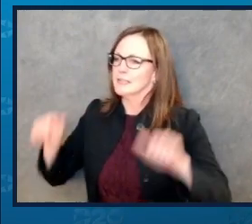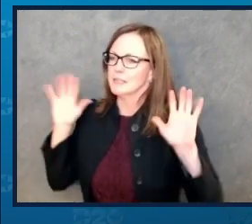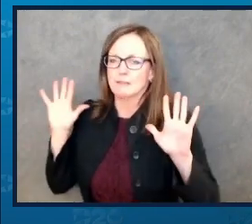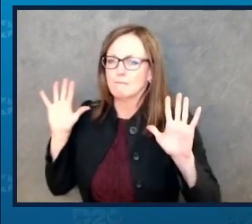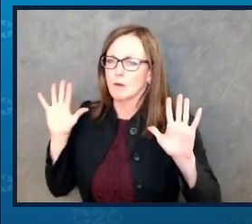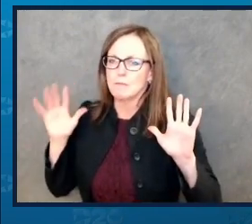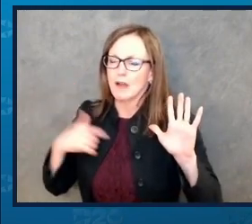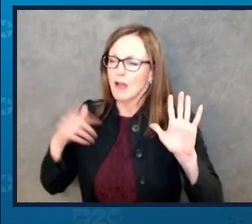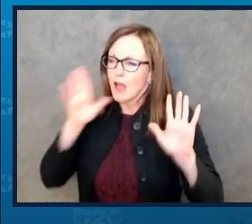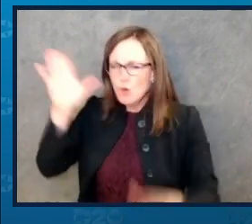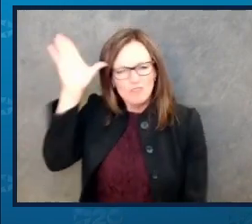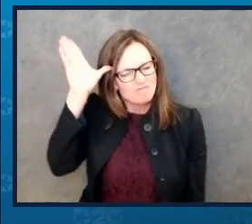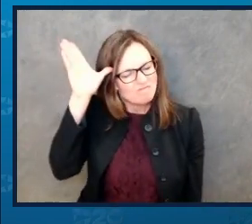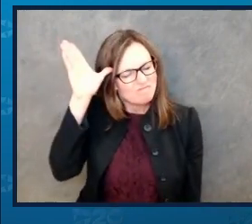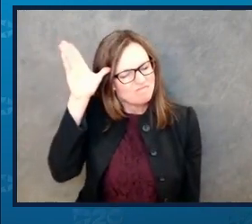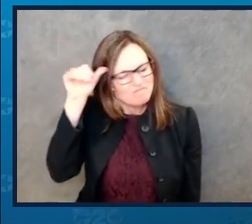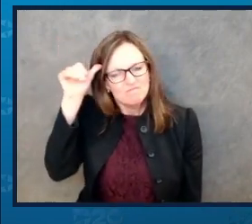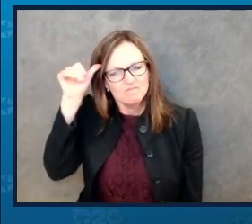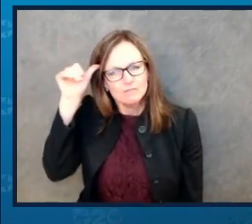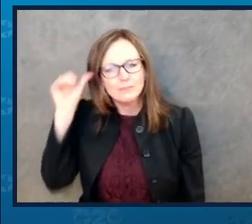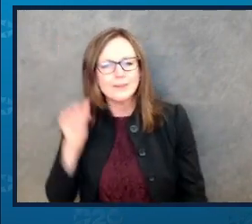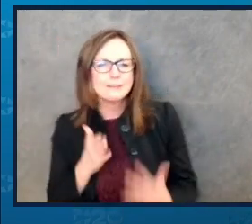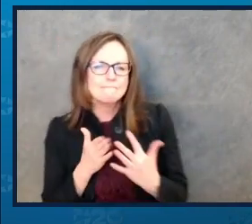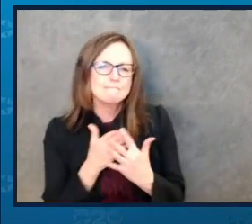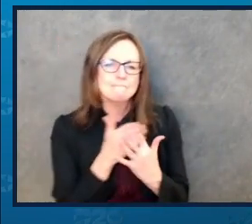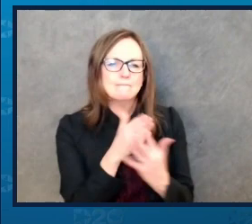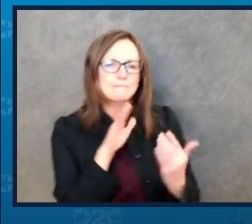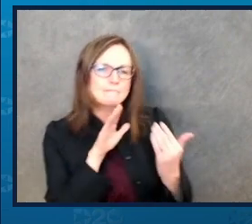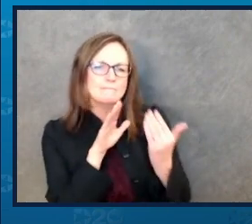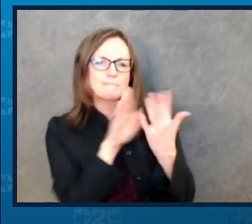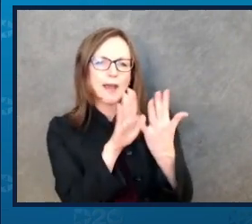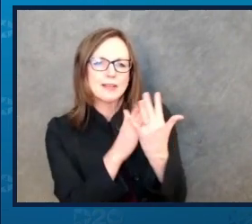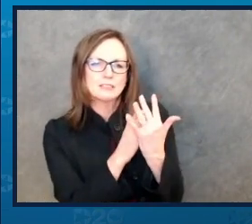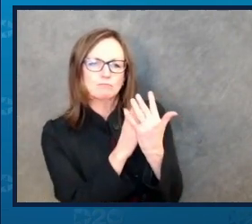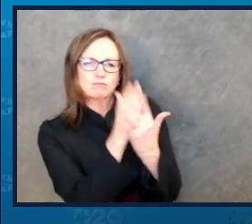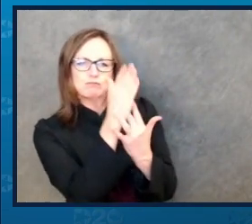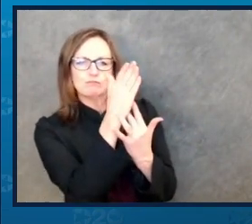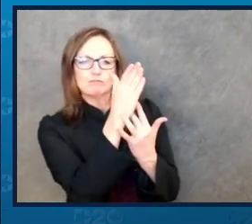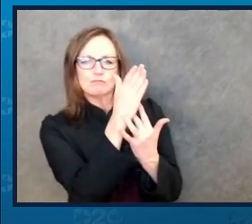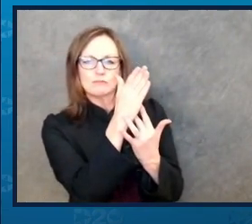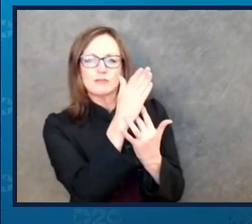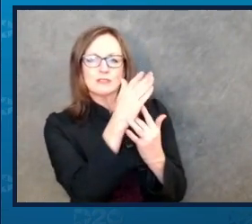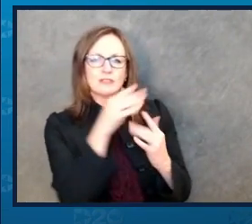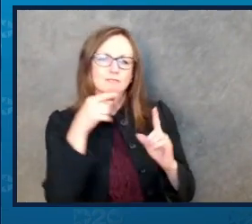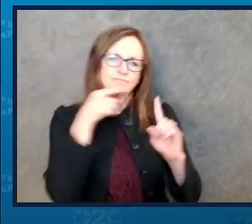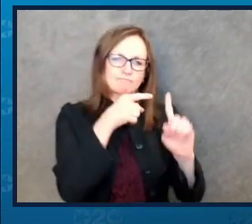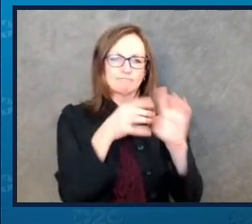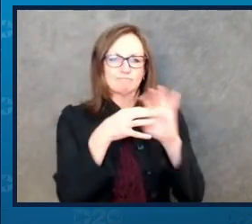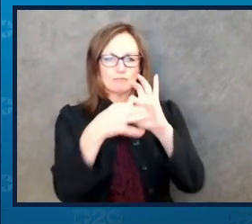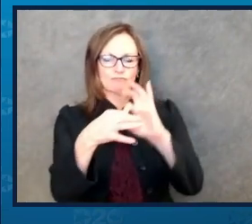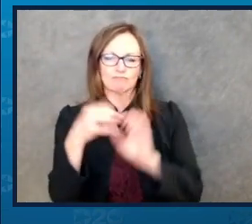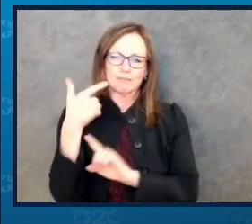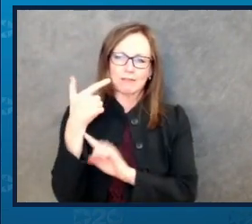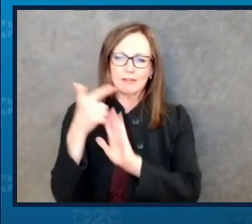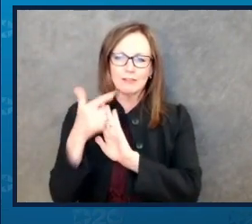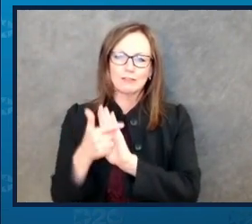FIGHT.